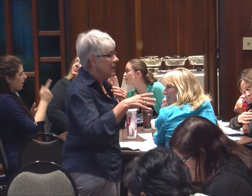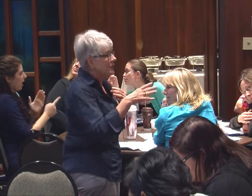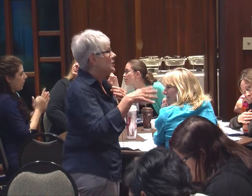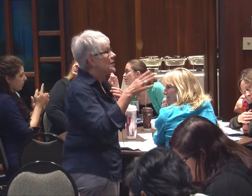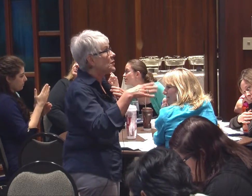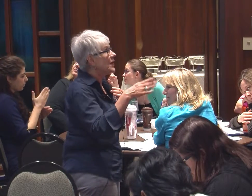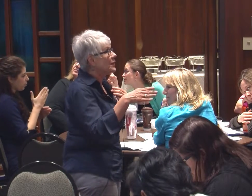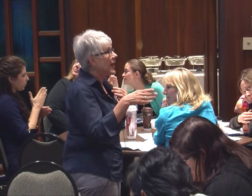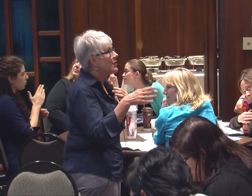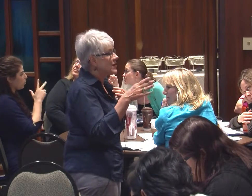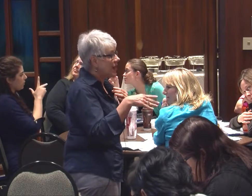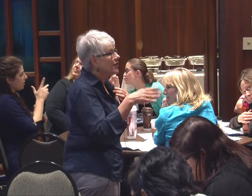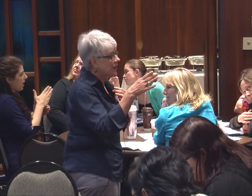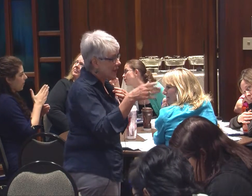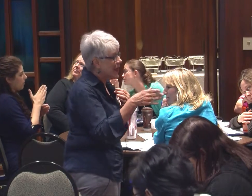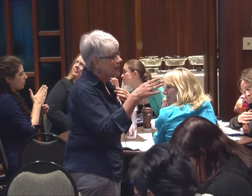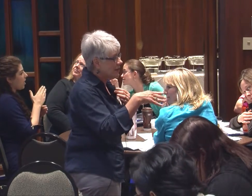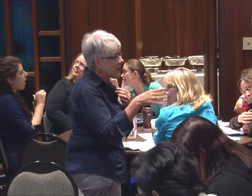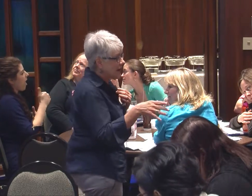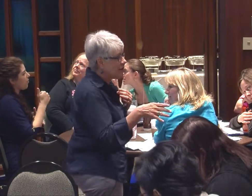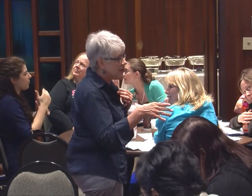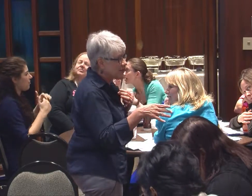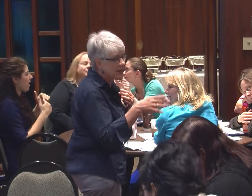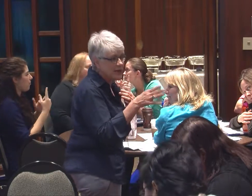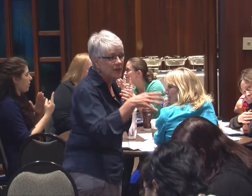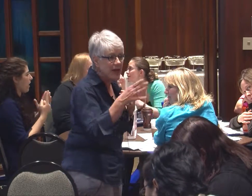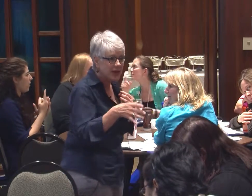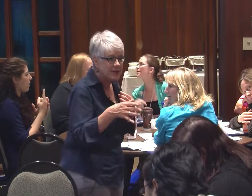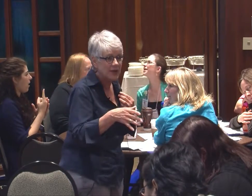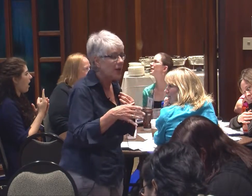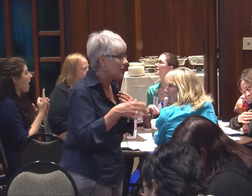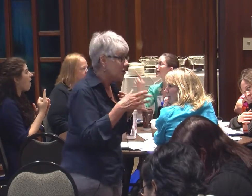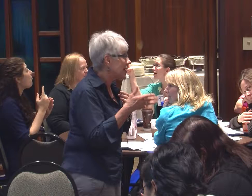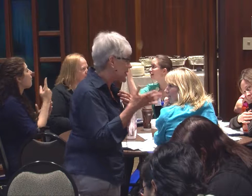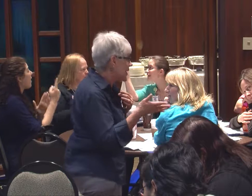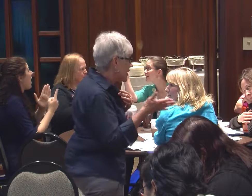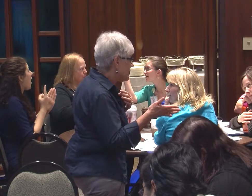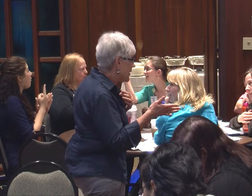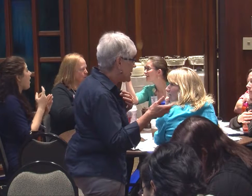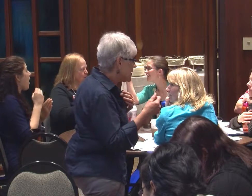the 23 hours other than hour of that home visit. That's when all the learning's taking place.